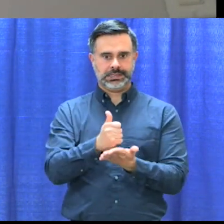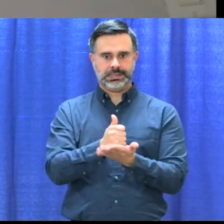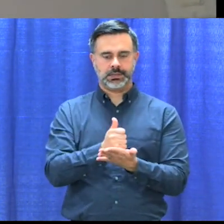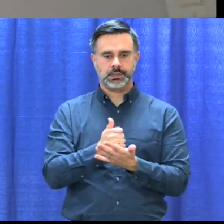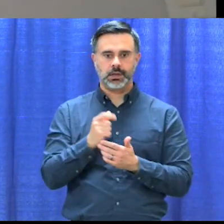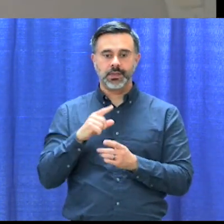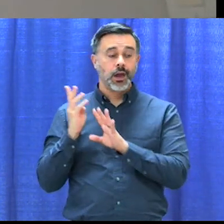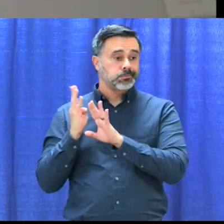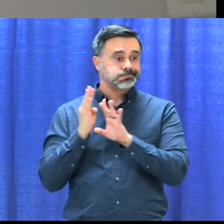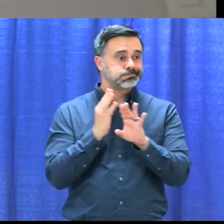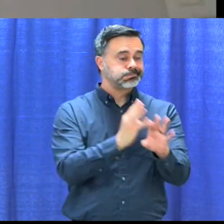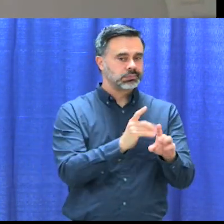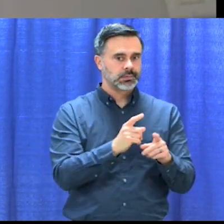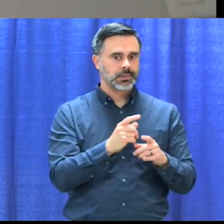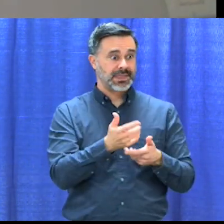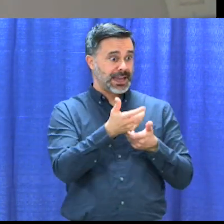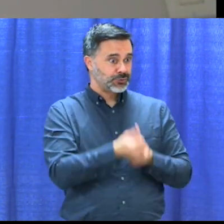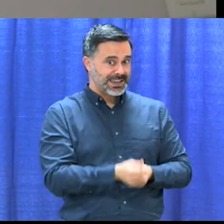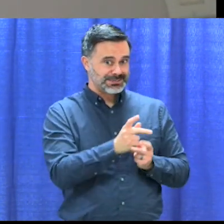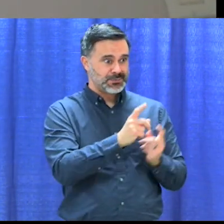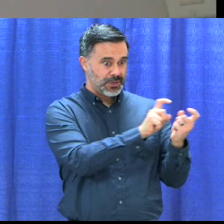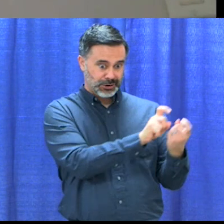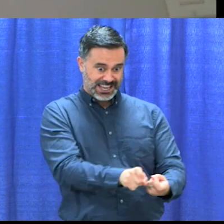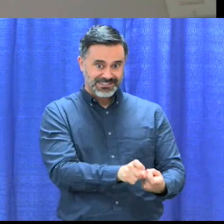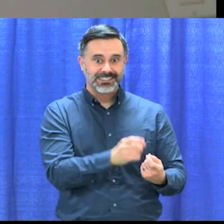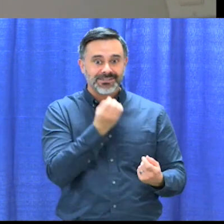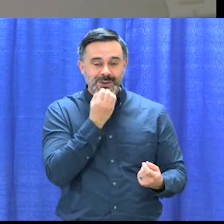They're going there, they trust the people handing them their kids their food and that